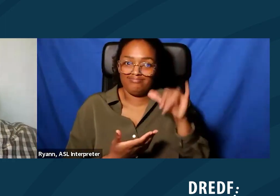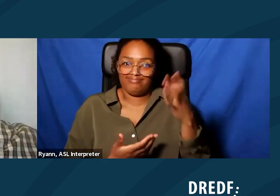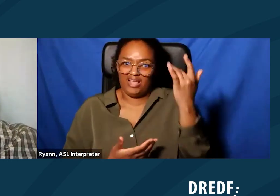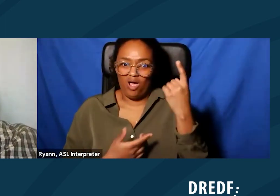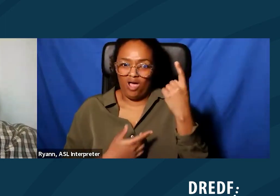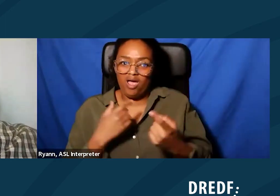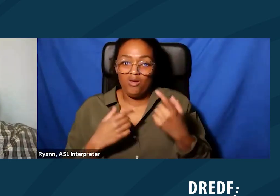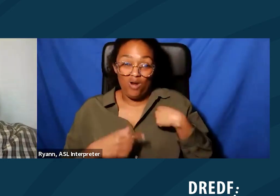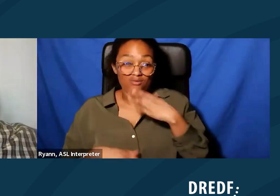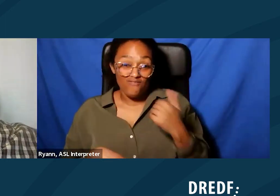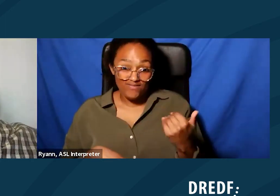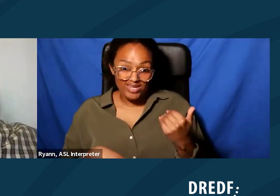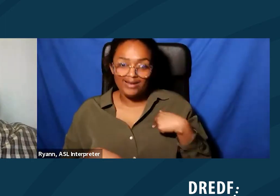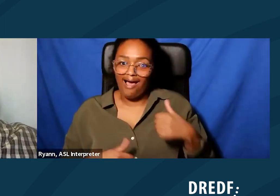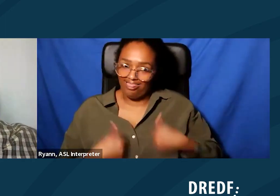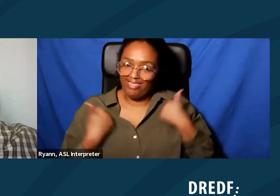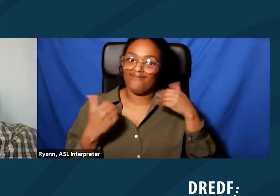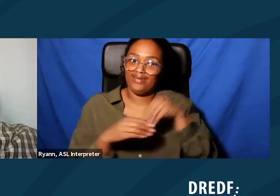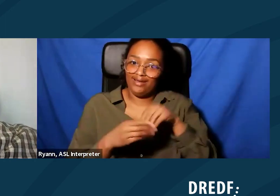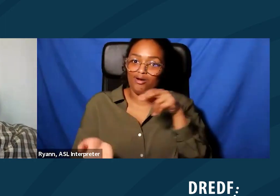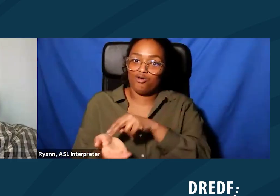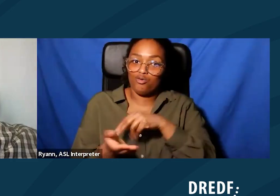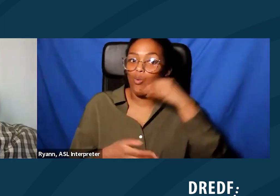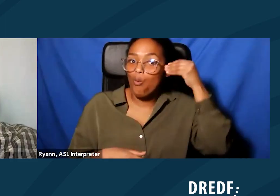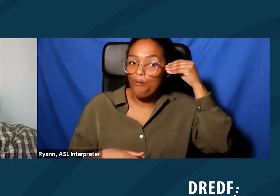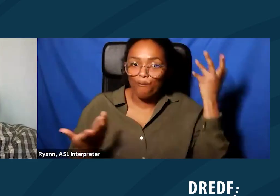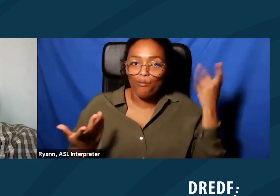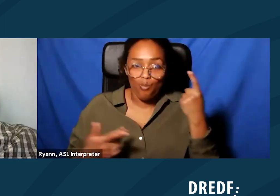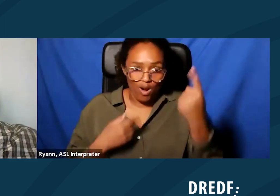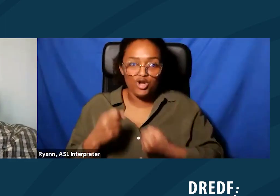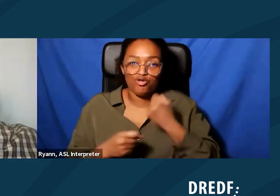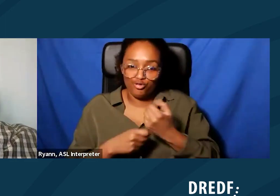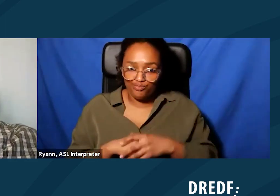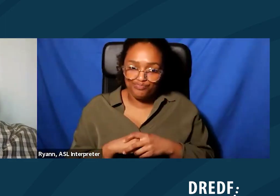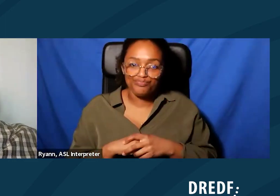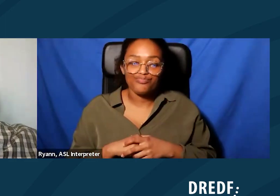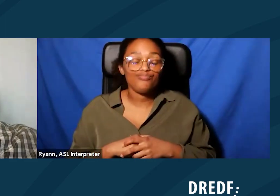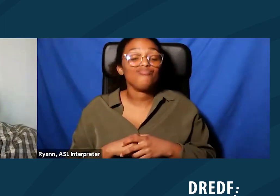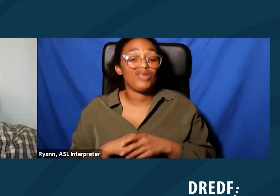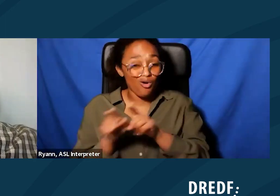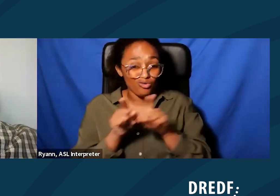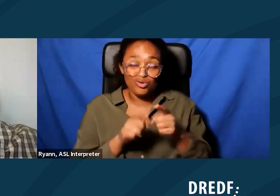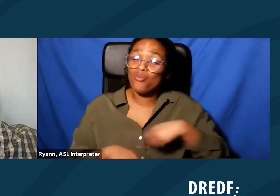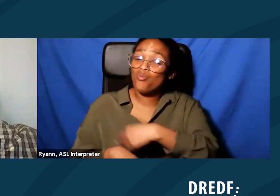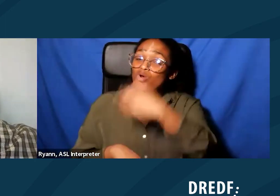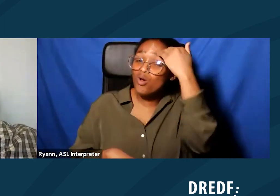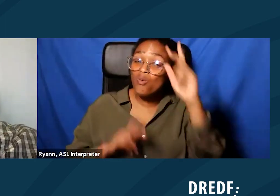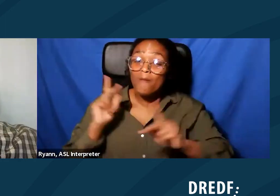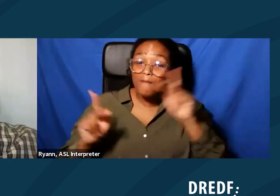We know that when people are removed from their communities, they lose more than just